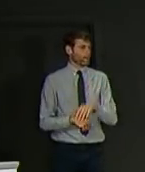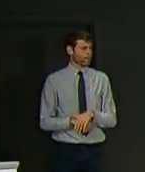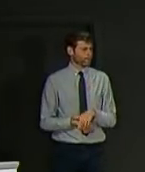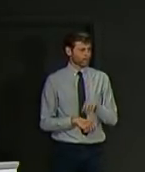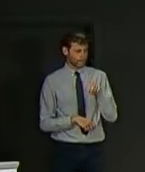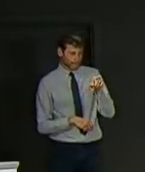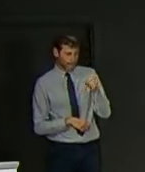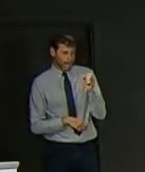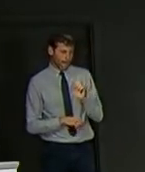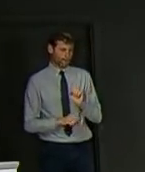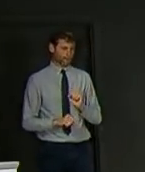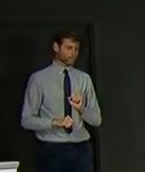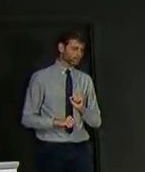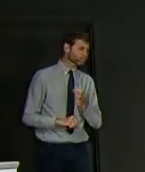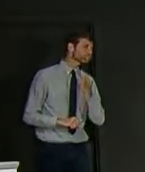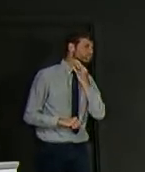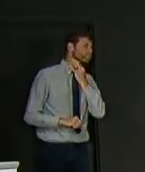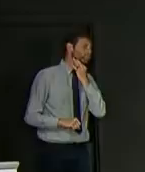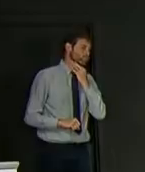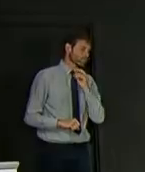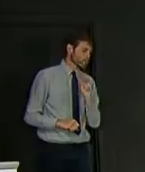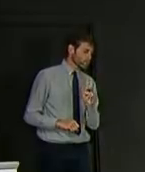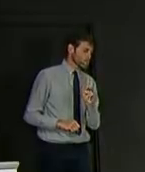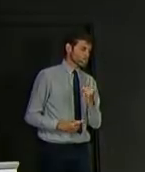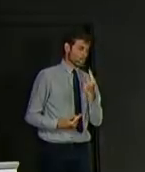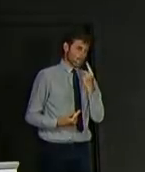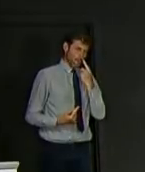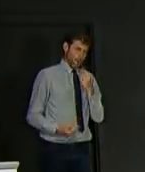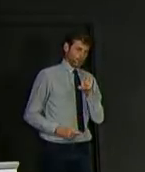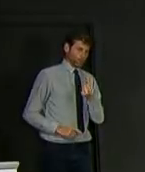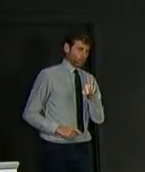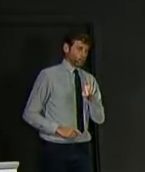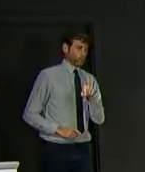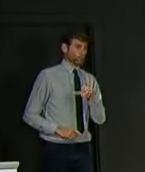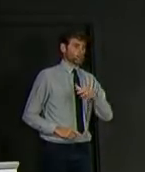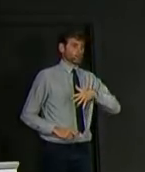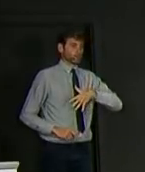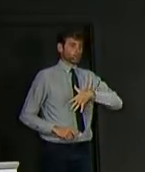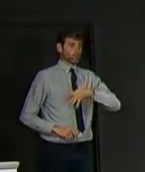of caution and fear that we're going to have the same situation as we had on Oxford Street